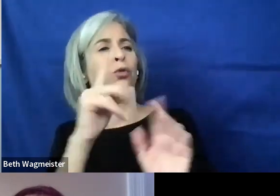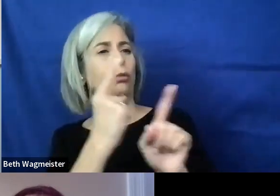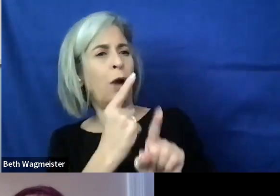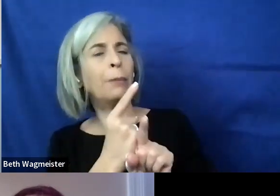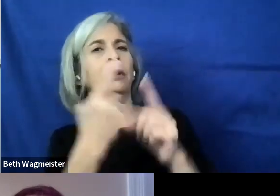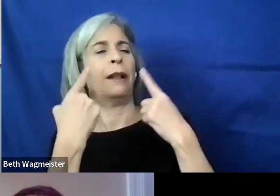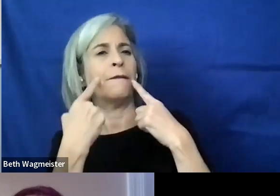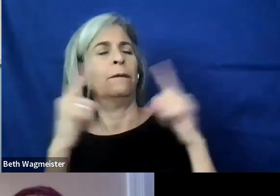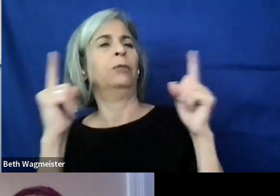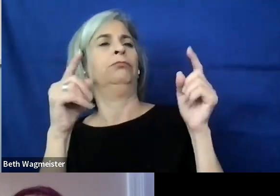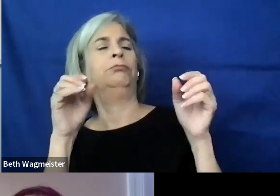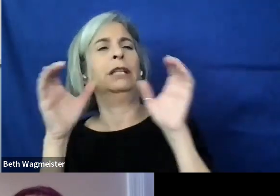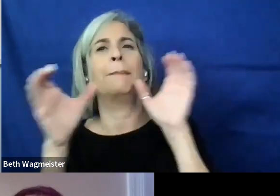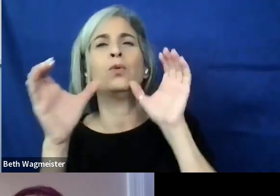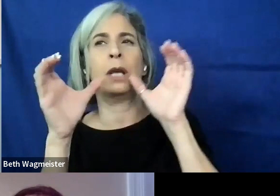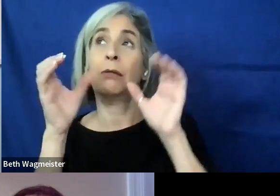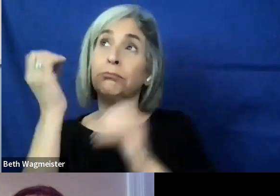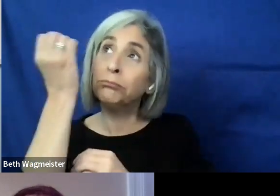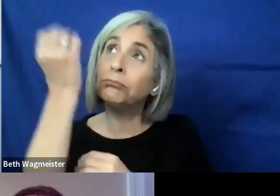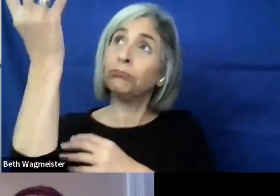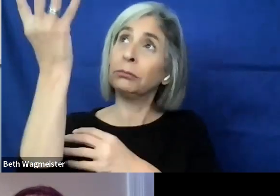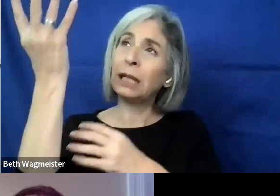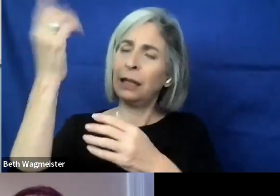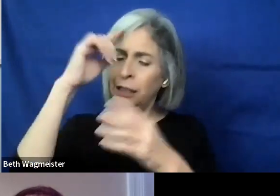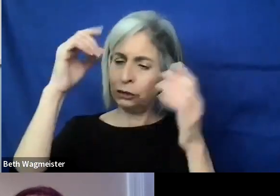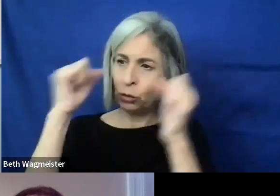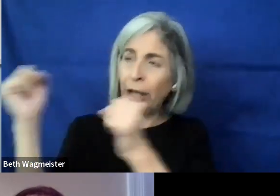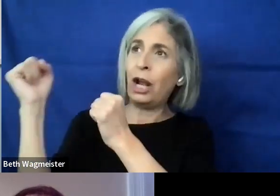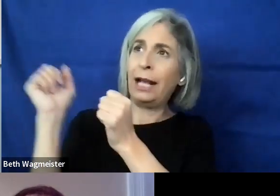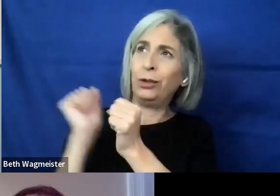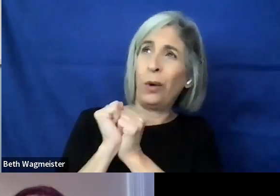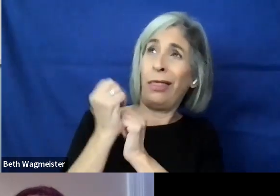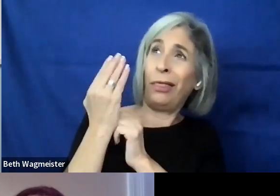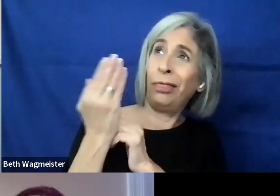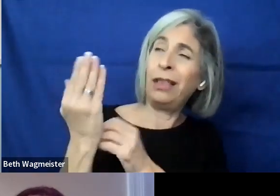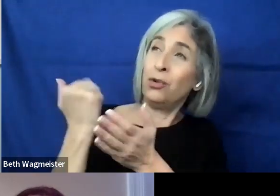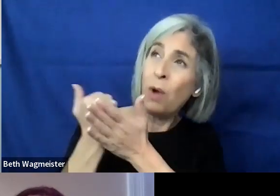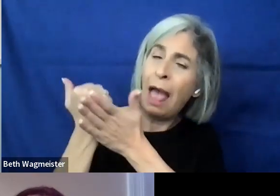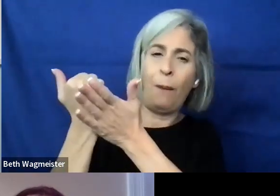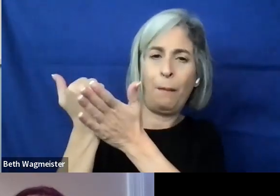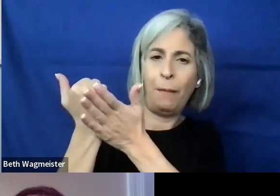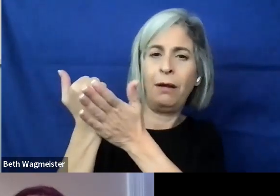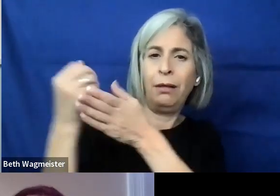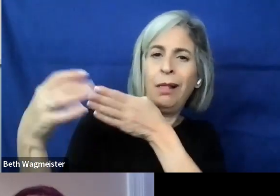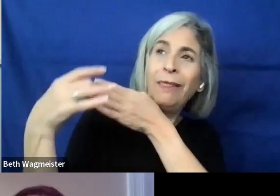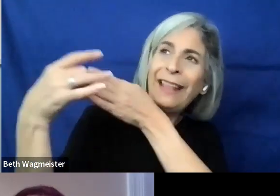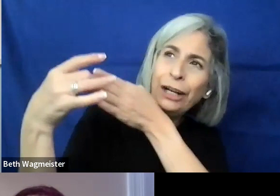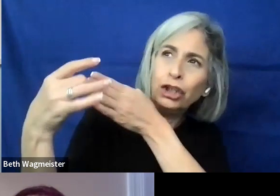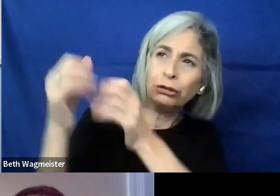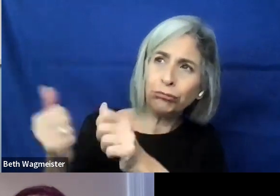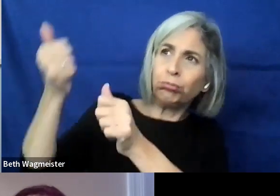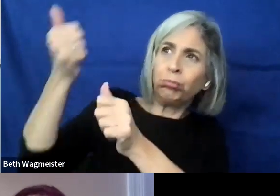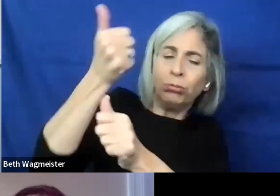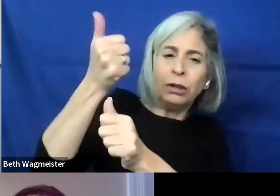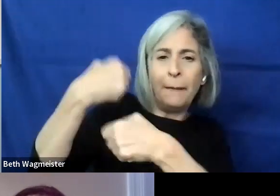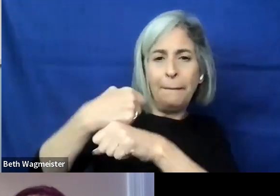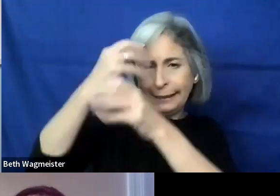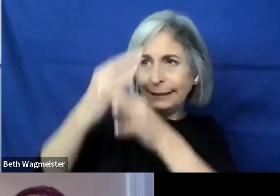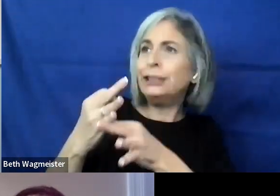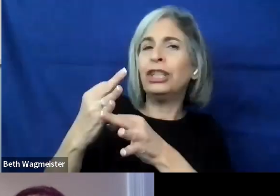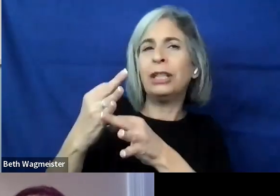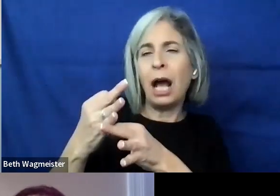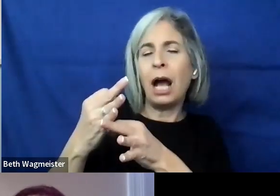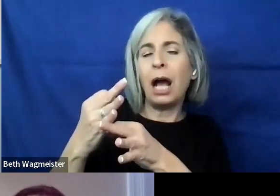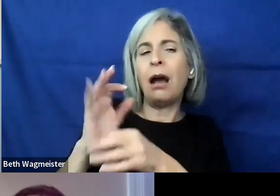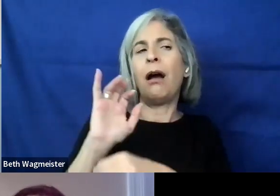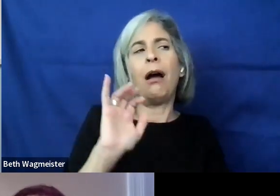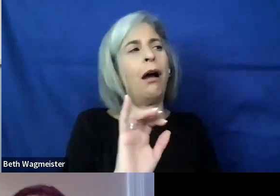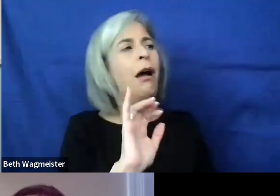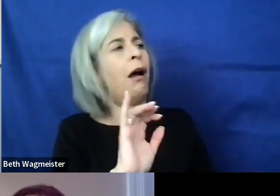communicate and strategize to help leadership make a decision on accessibility integration.